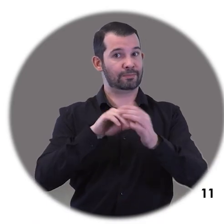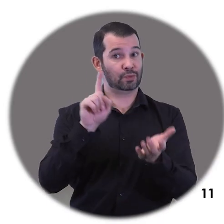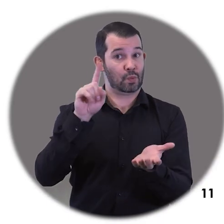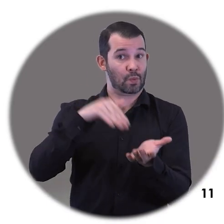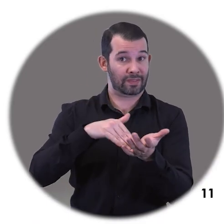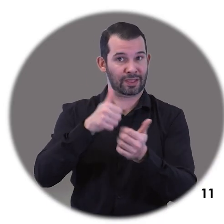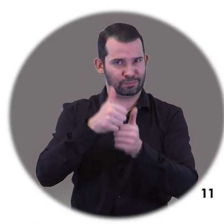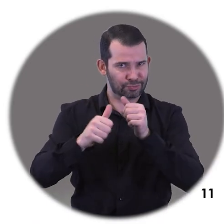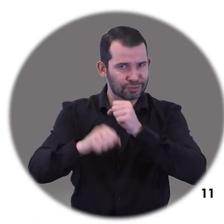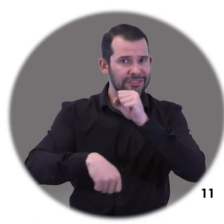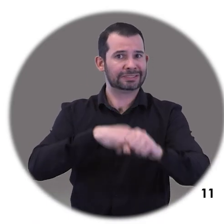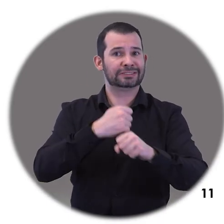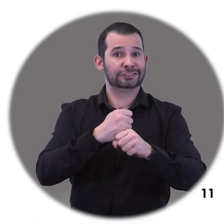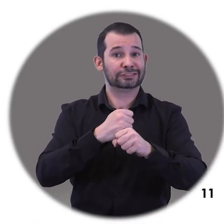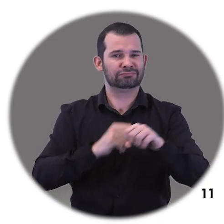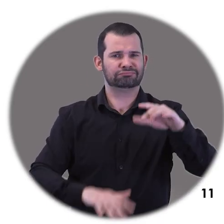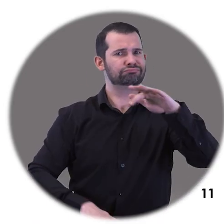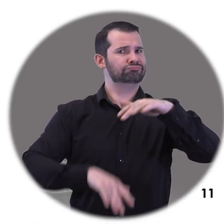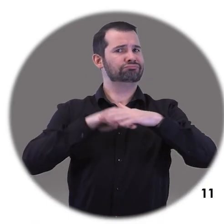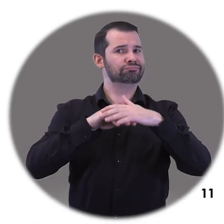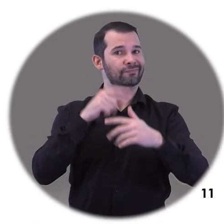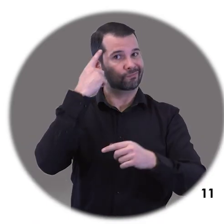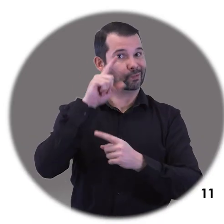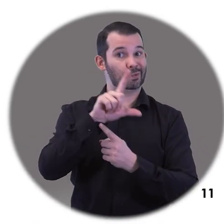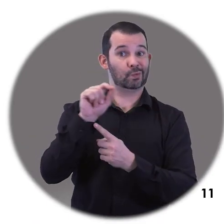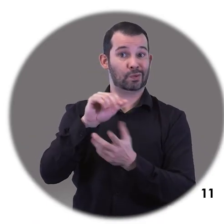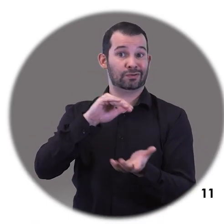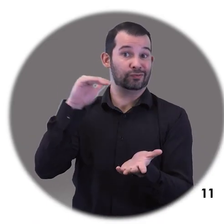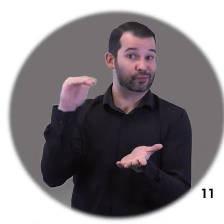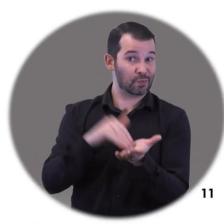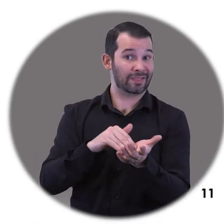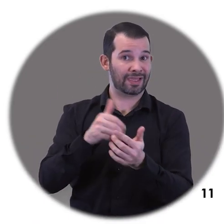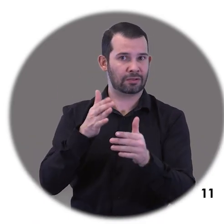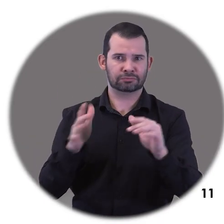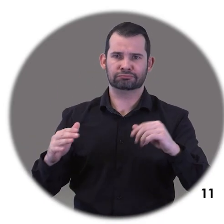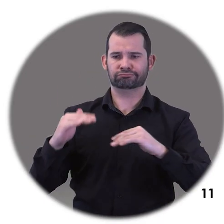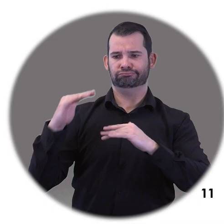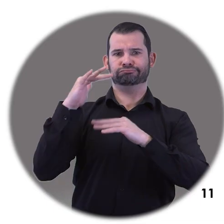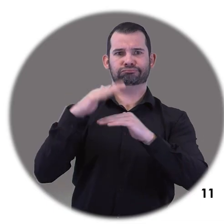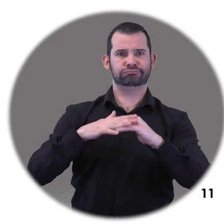of up to $1,000 per year for a maximum of $20,000